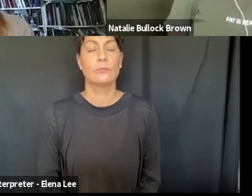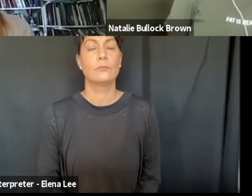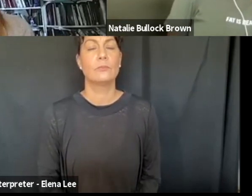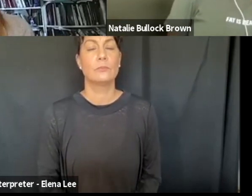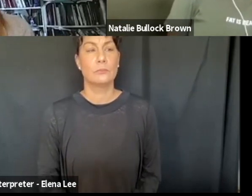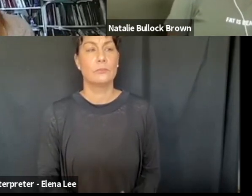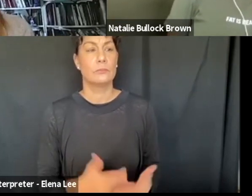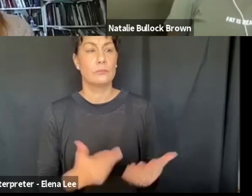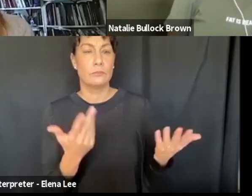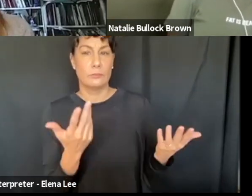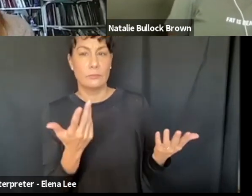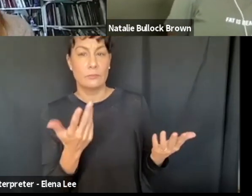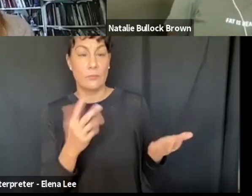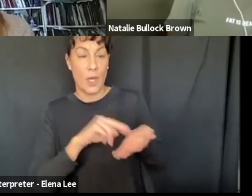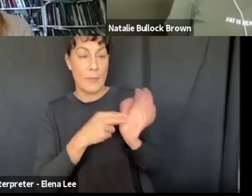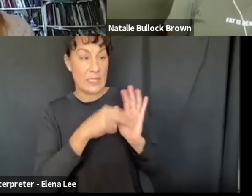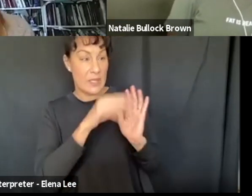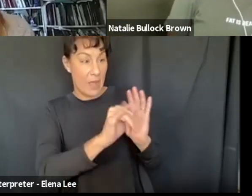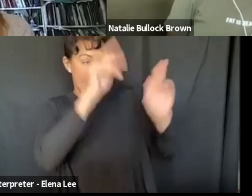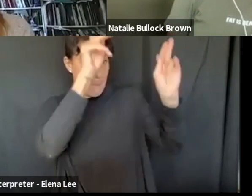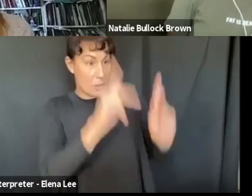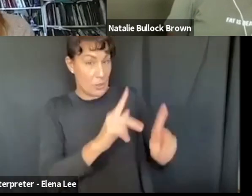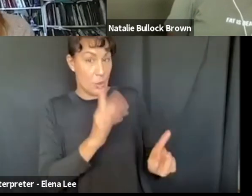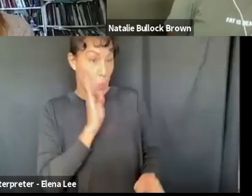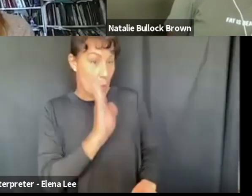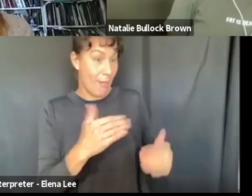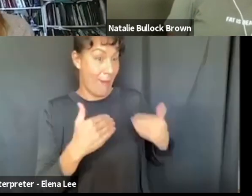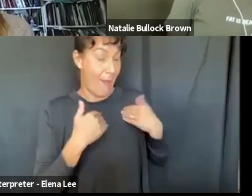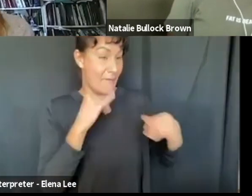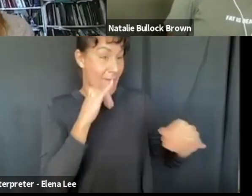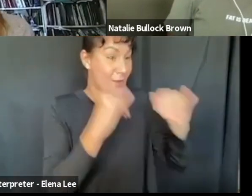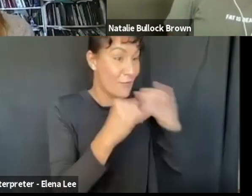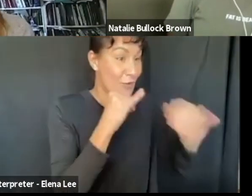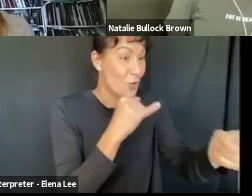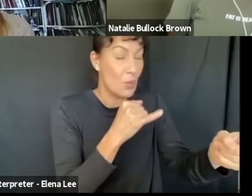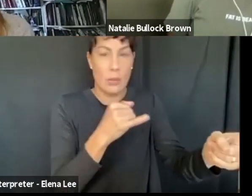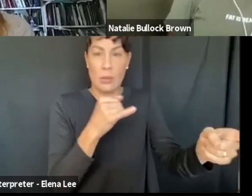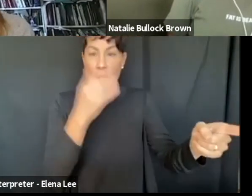like what might their human, civil, political rights be.